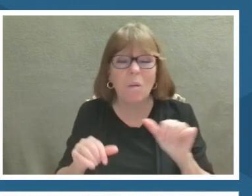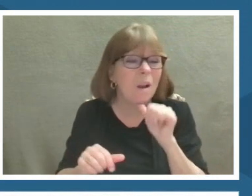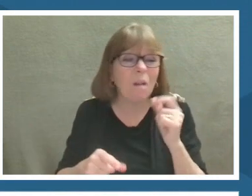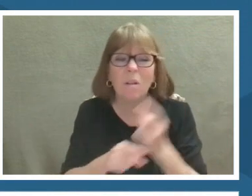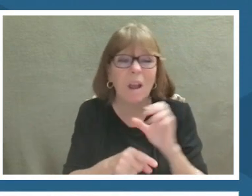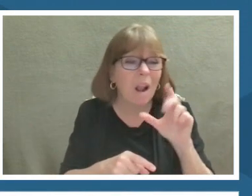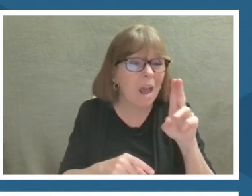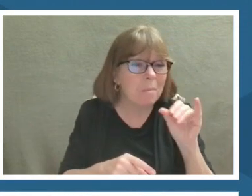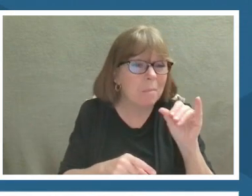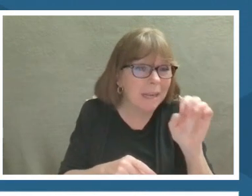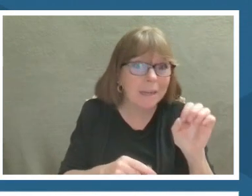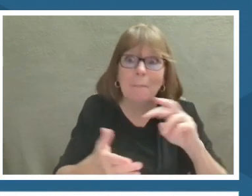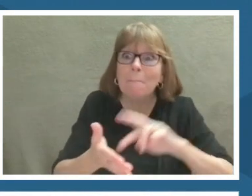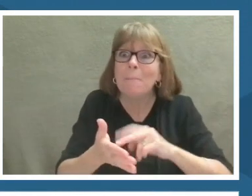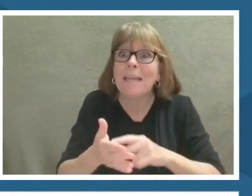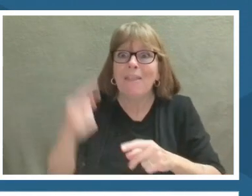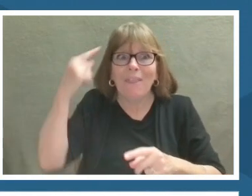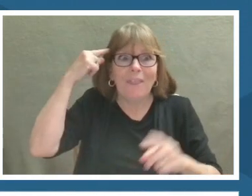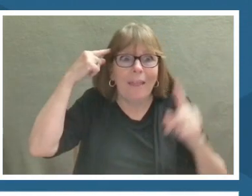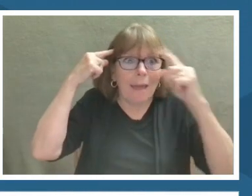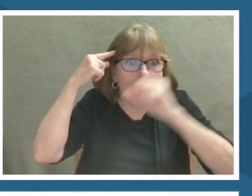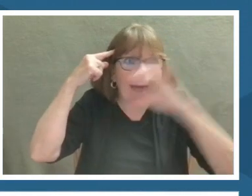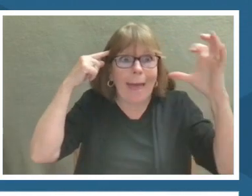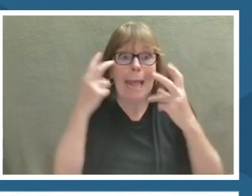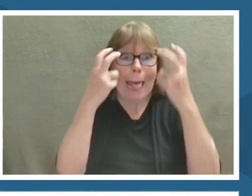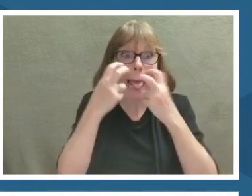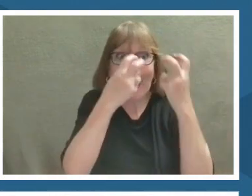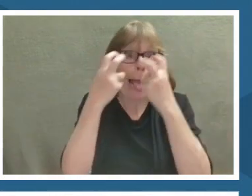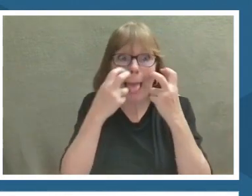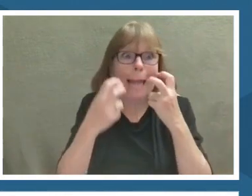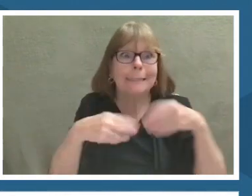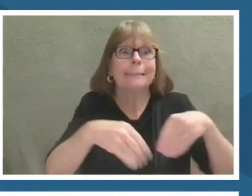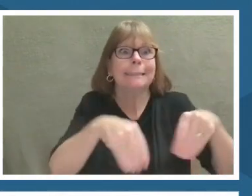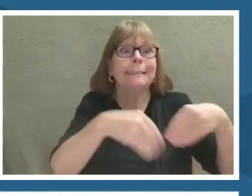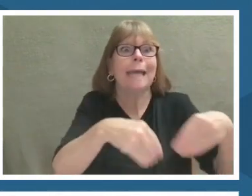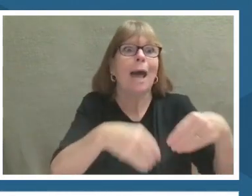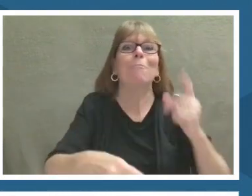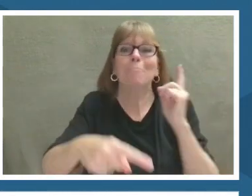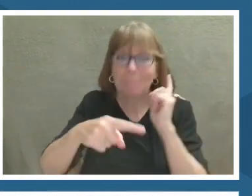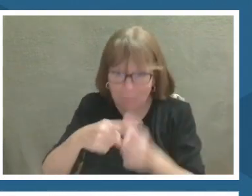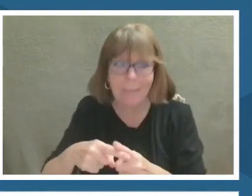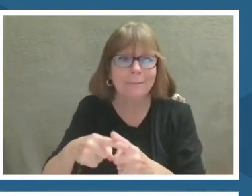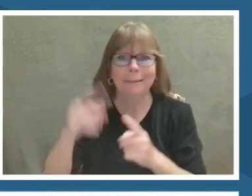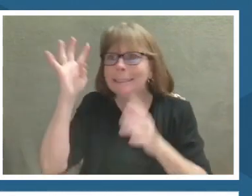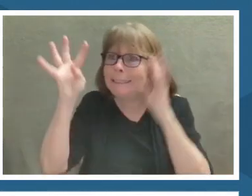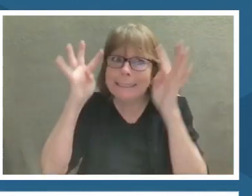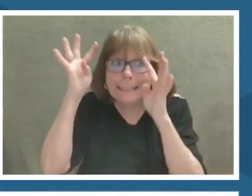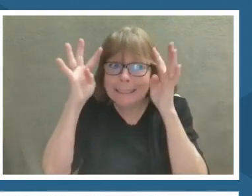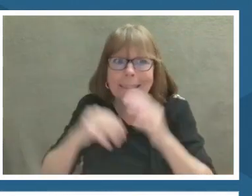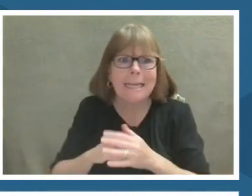entrepreneurship skills kind of going into that um of how are we going to